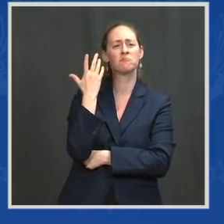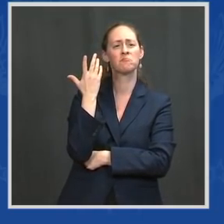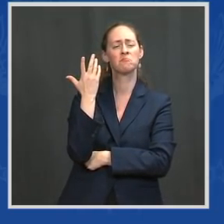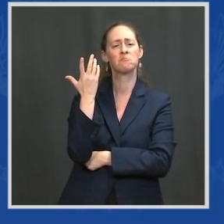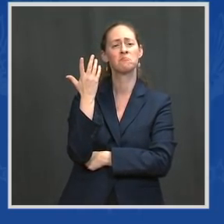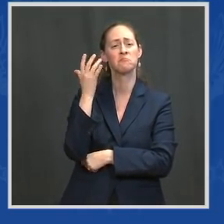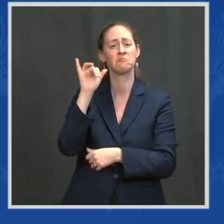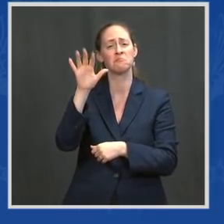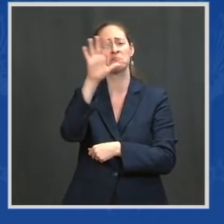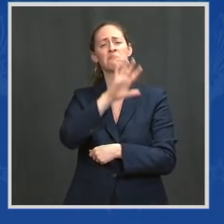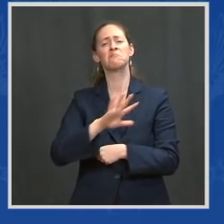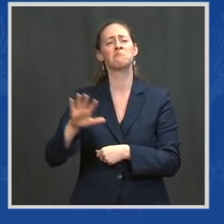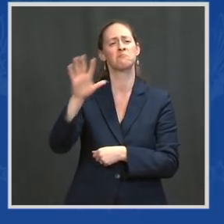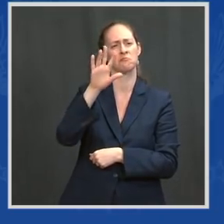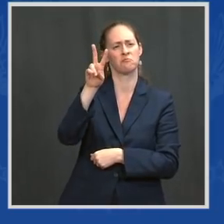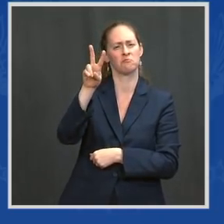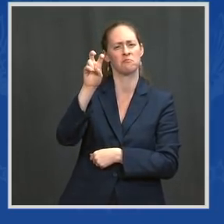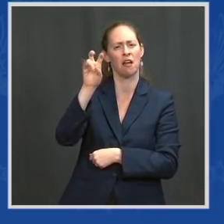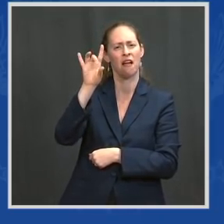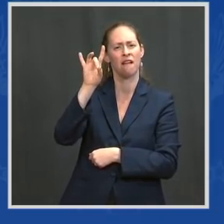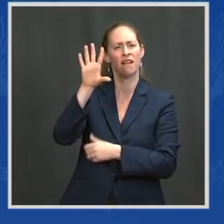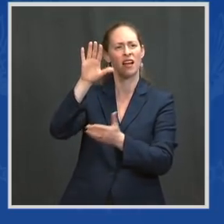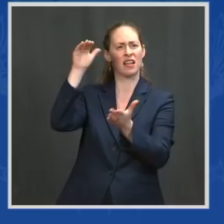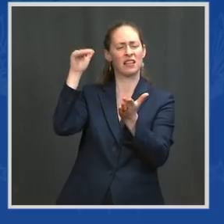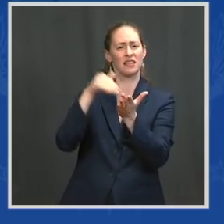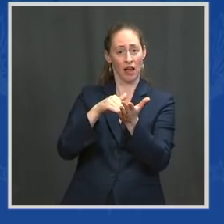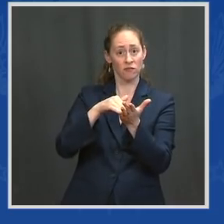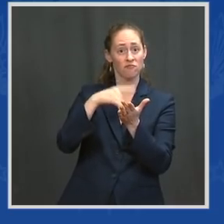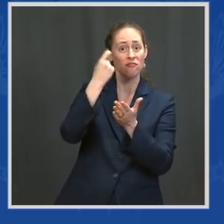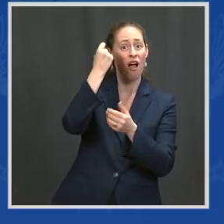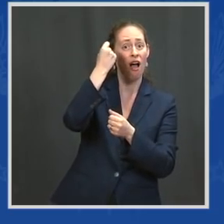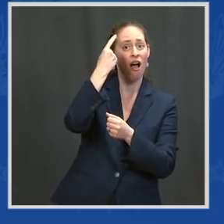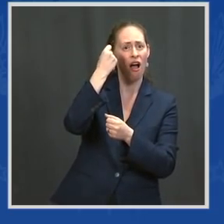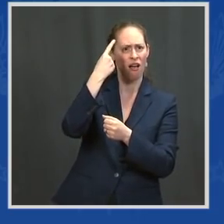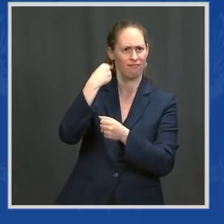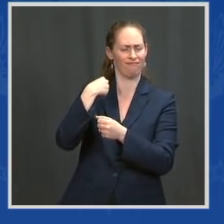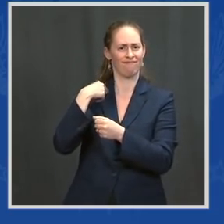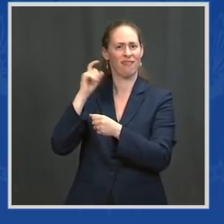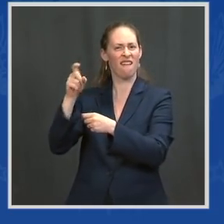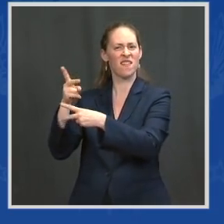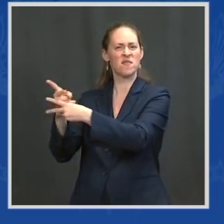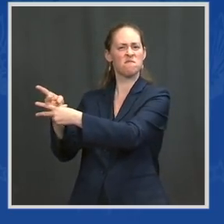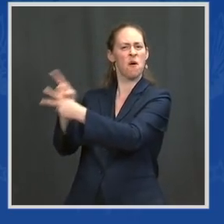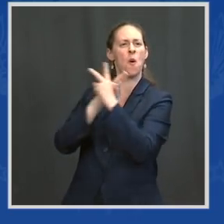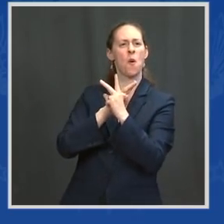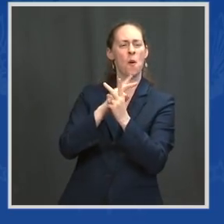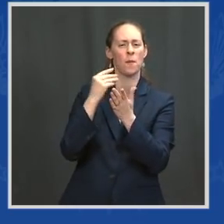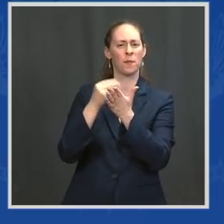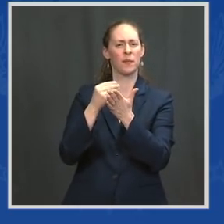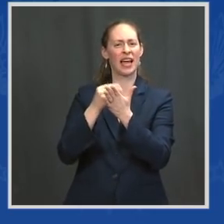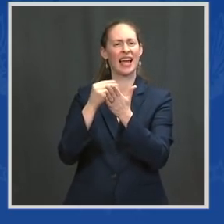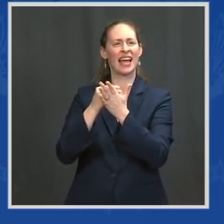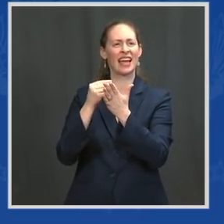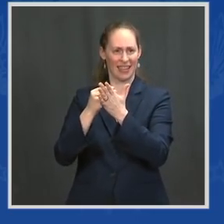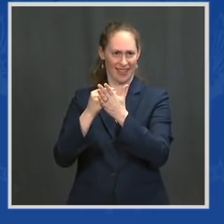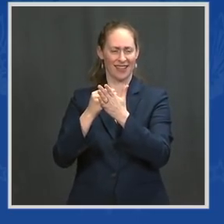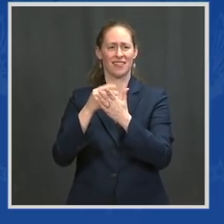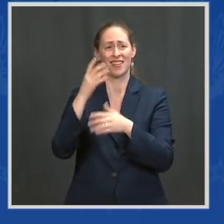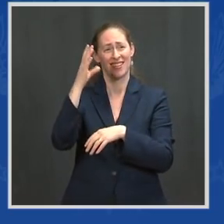but then I had to borrow some money and -- to get through it. And I just won, barely, by less than -- less than a half a percentage point."